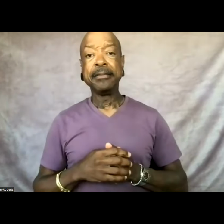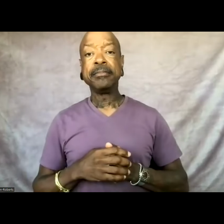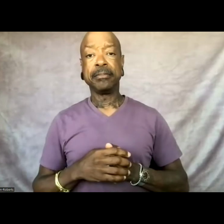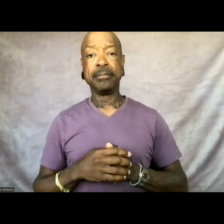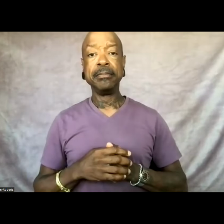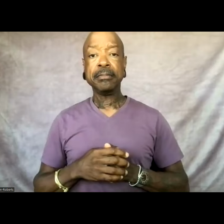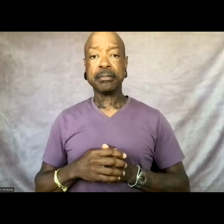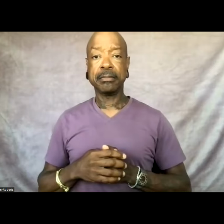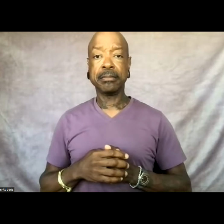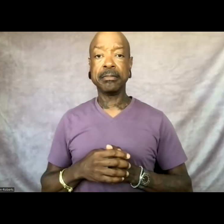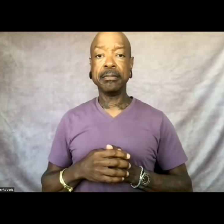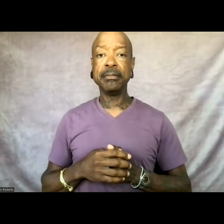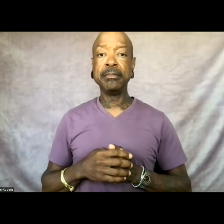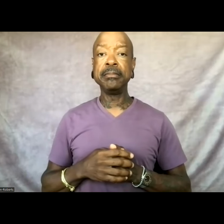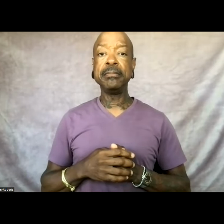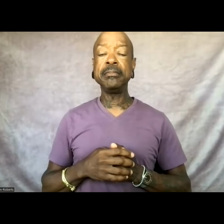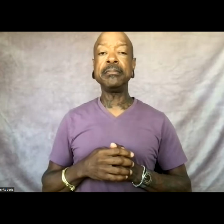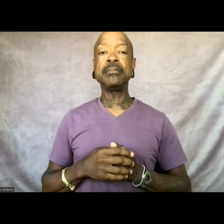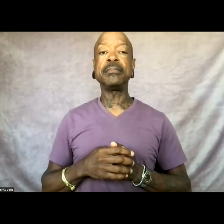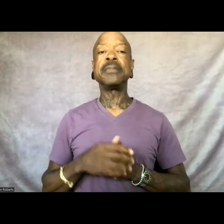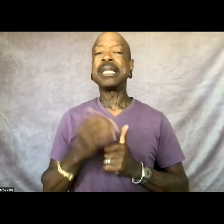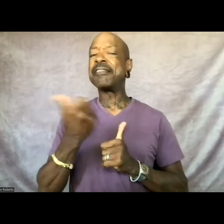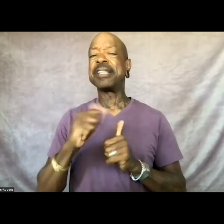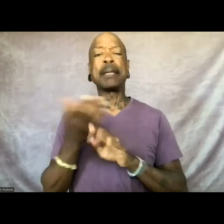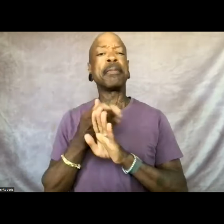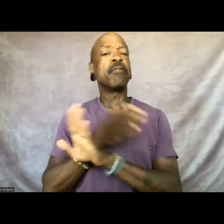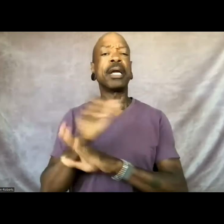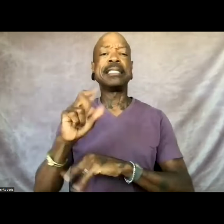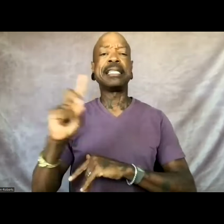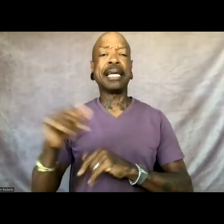get into a building